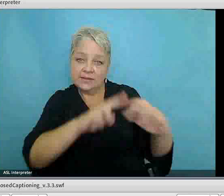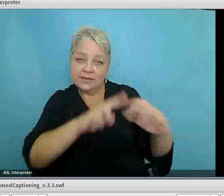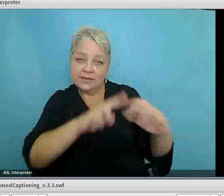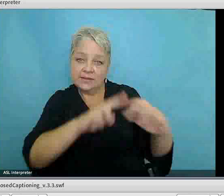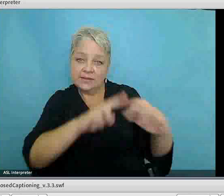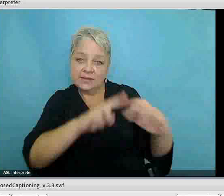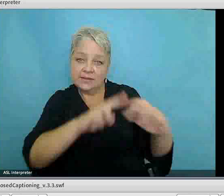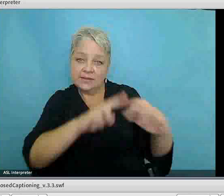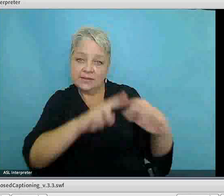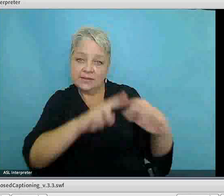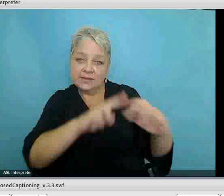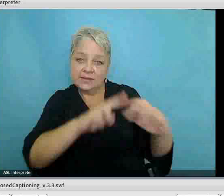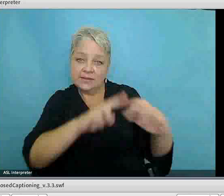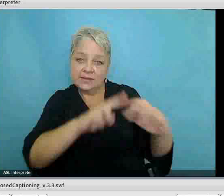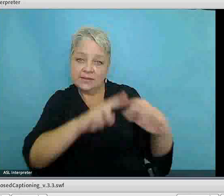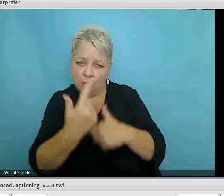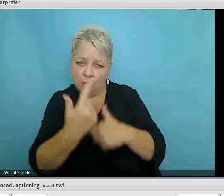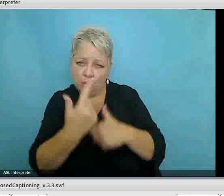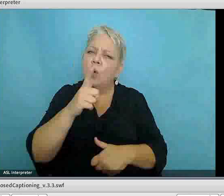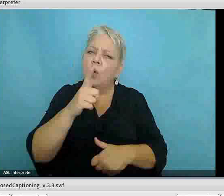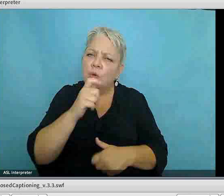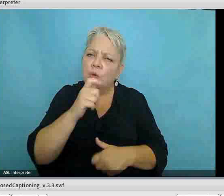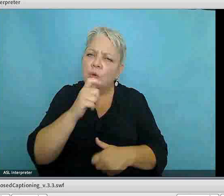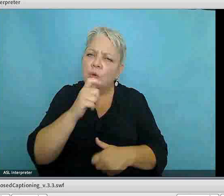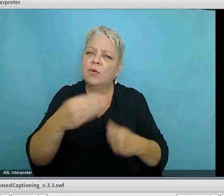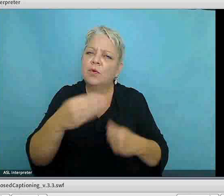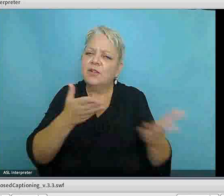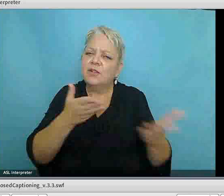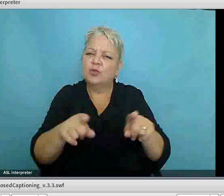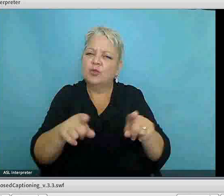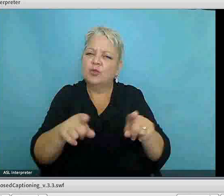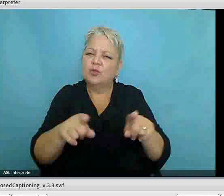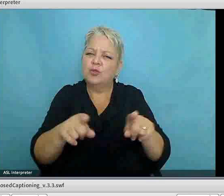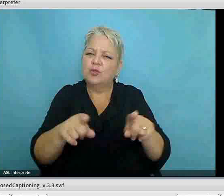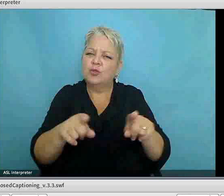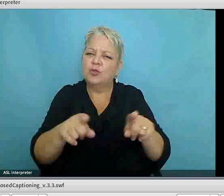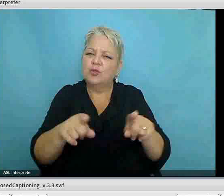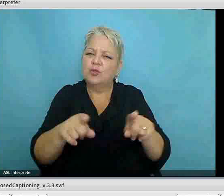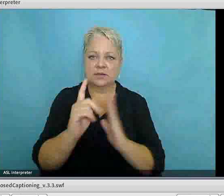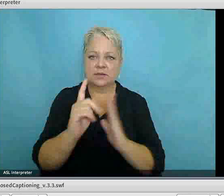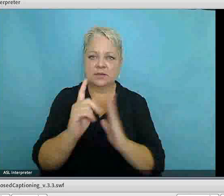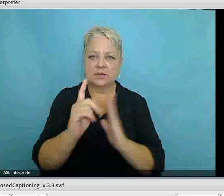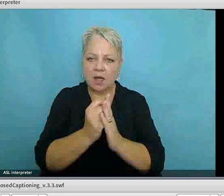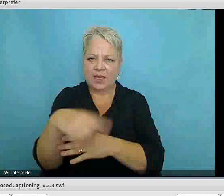During that time, the enrollee is entitled to continue to receive whatever